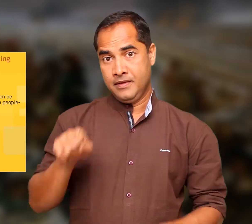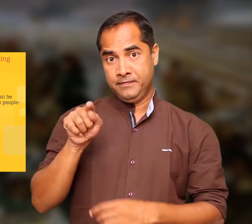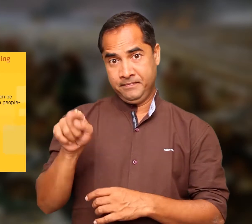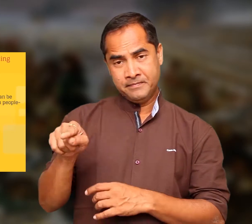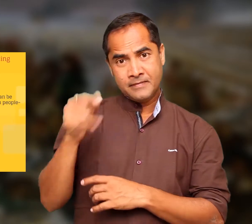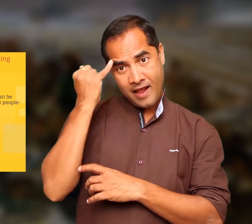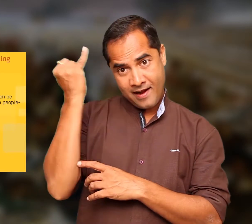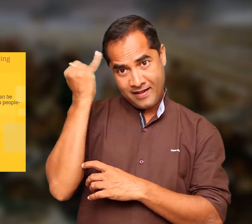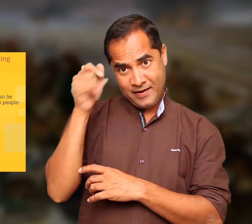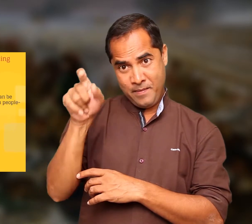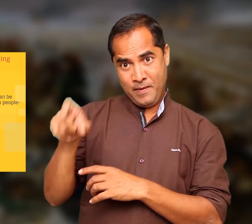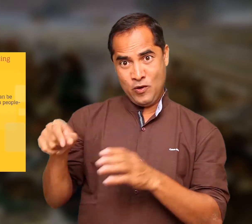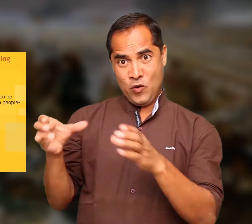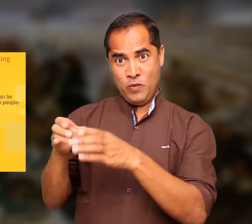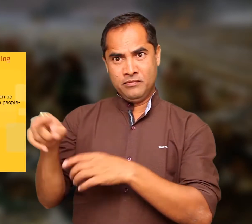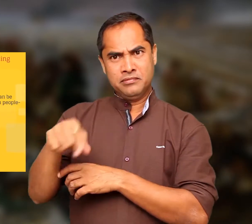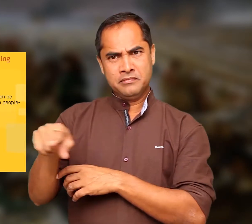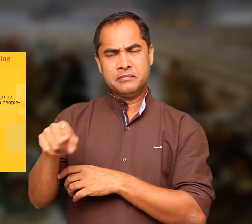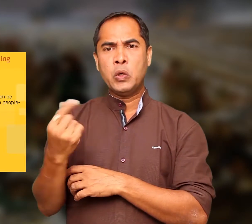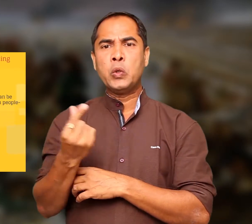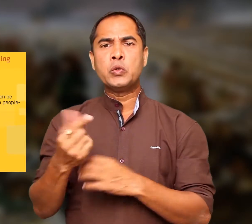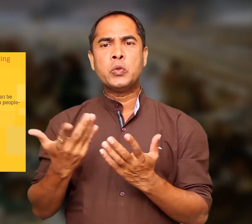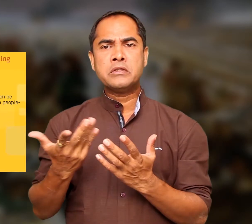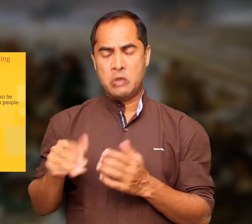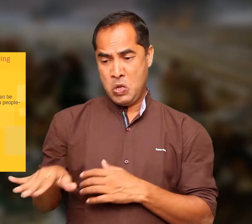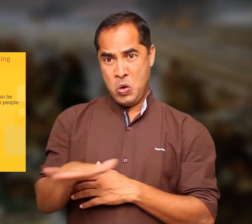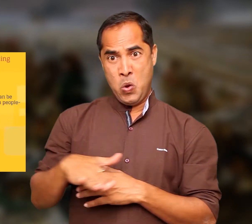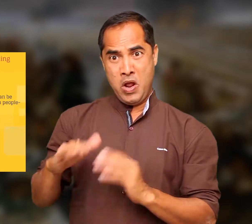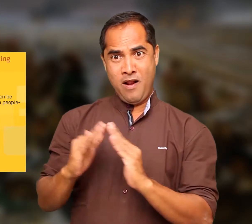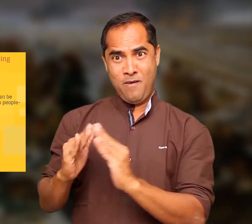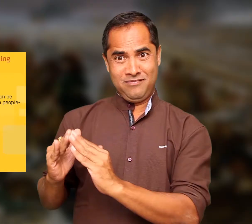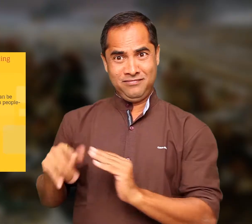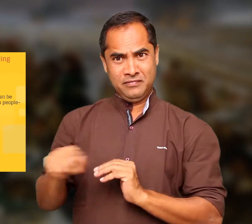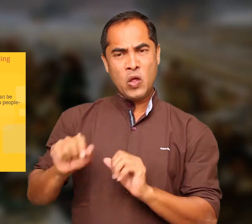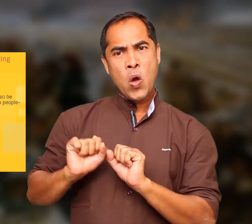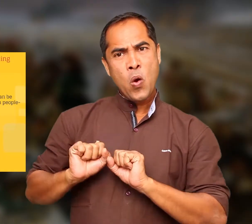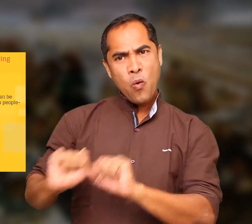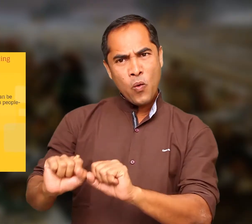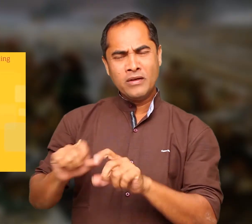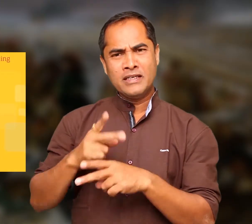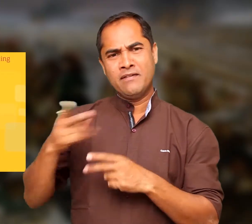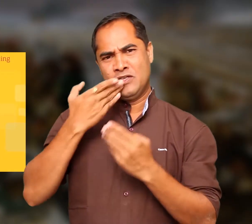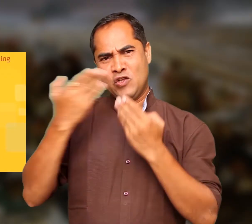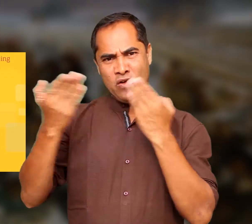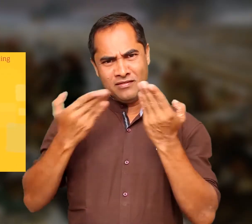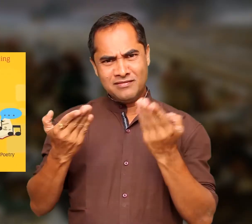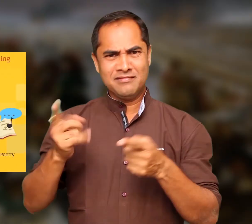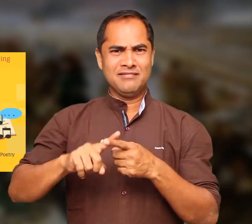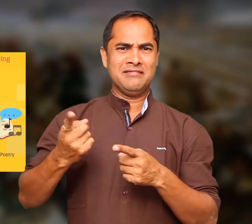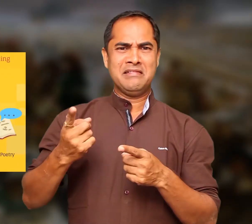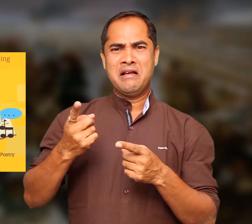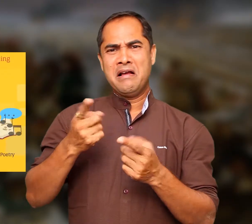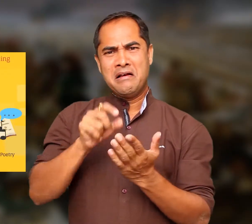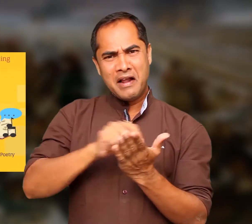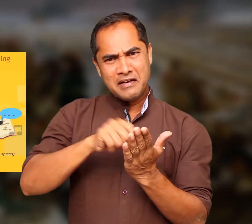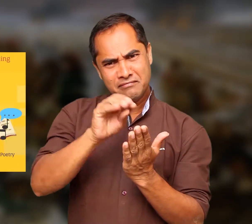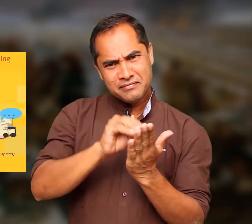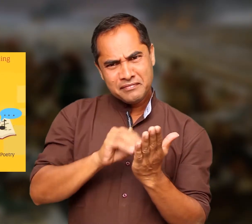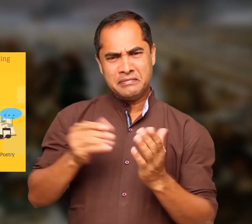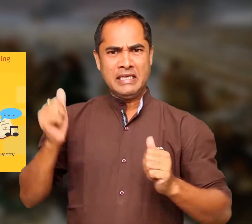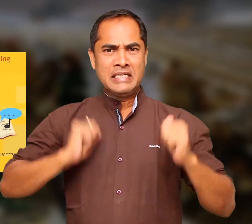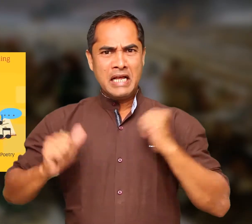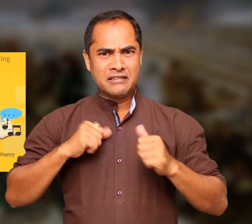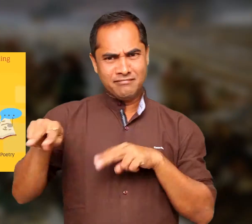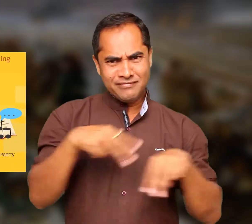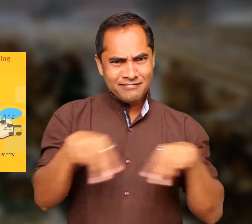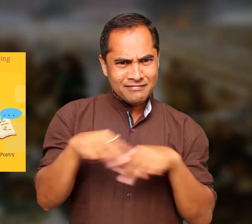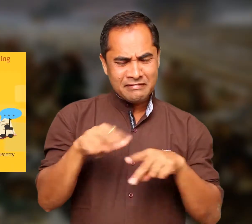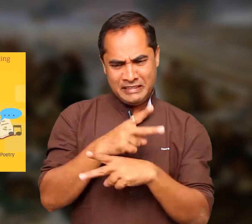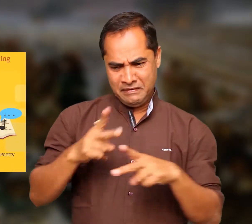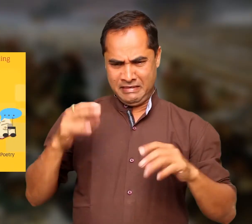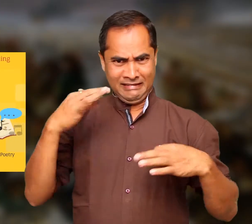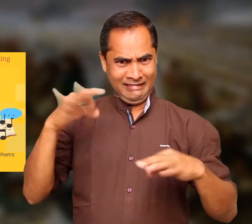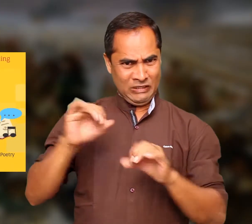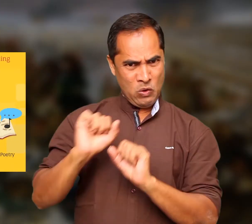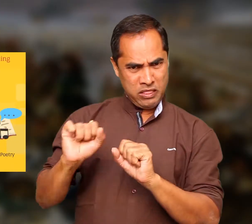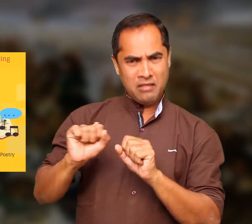These romantics used folk songs and folk poetry, folk dances to popularize the